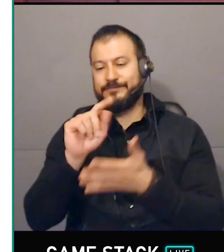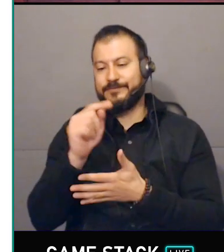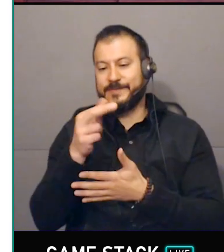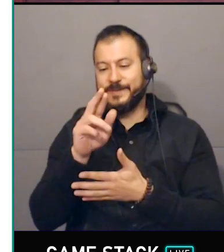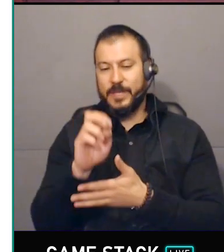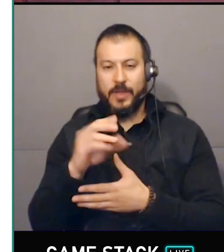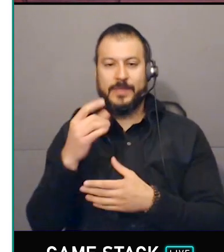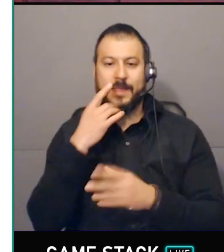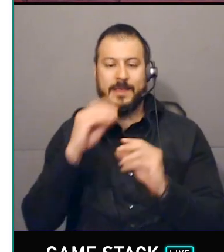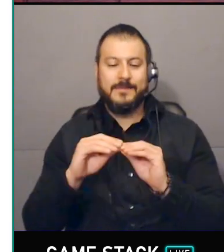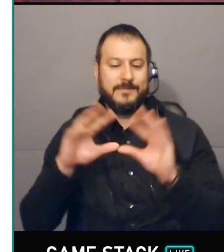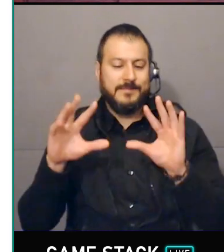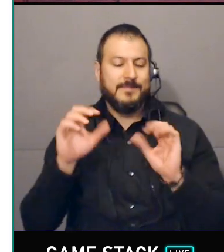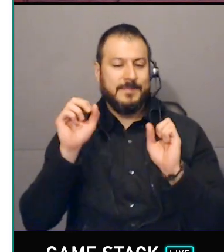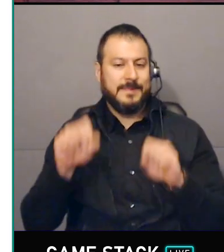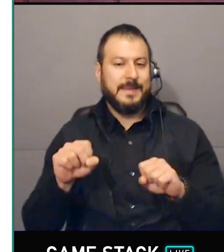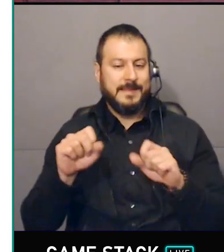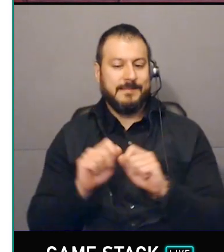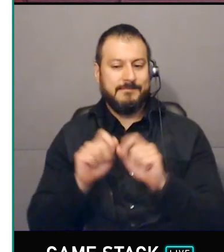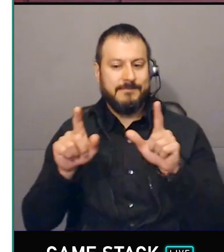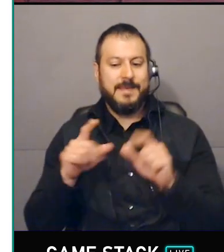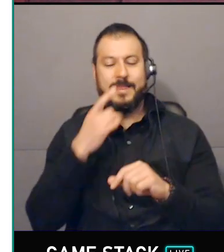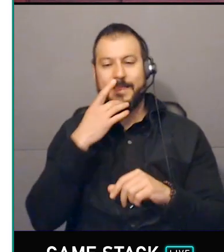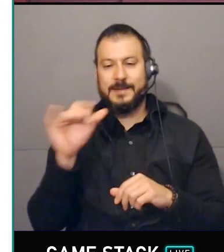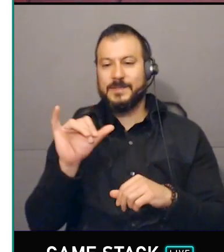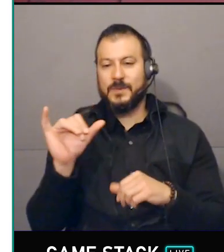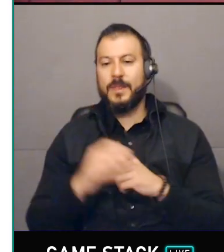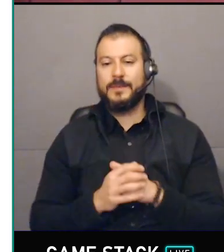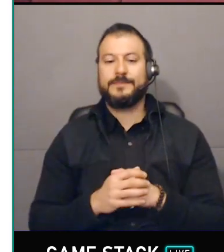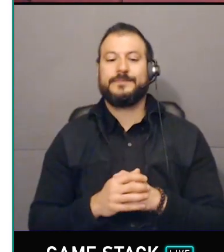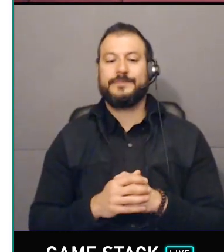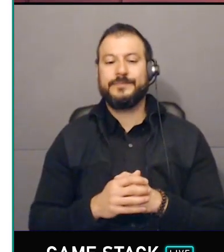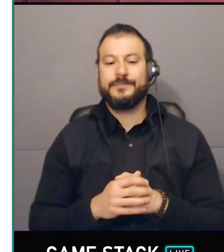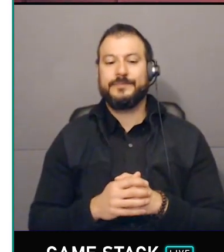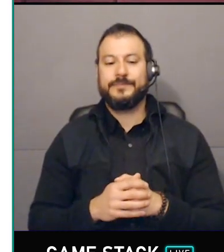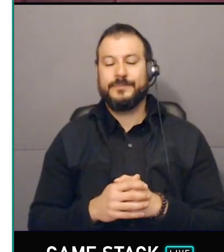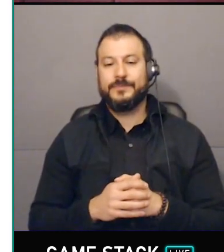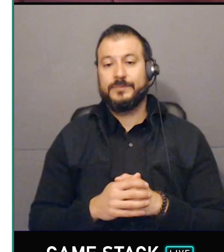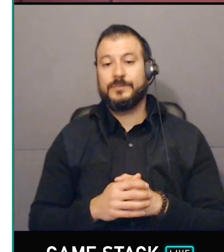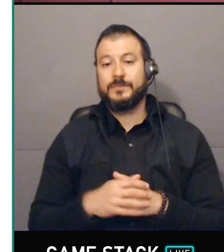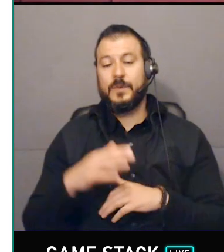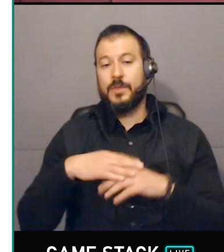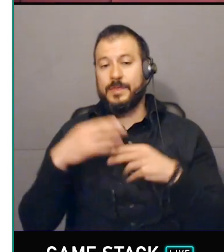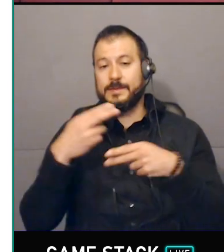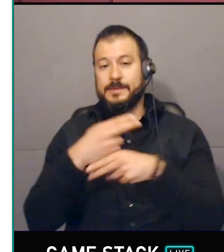the environment map, can also emit light as well. So on this slide it compares 2 images,